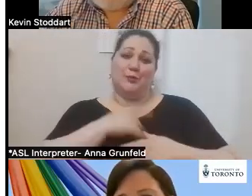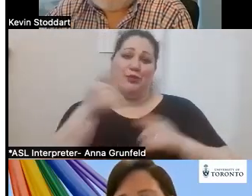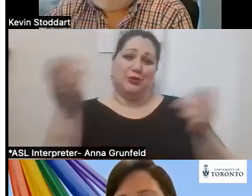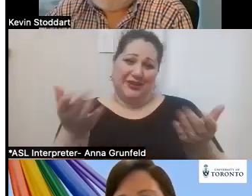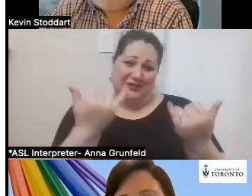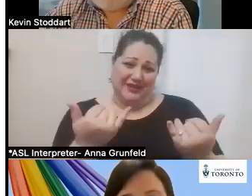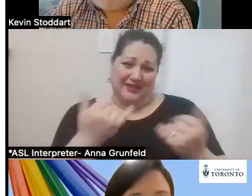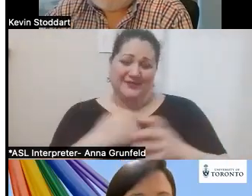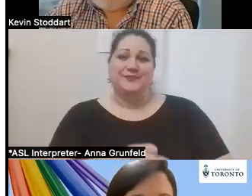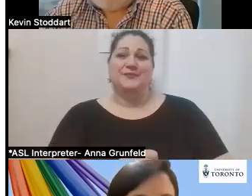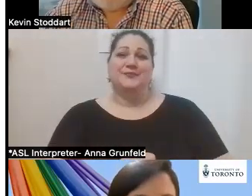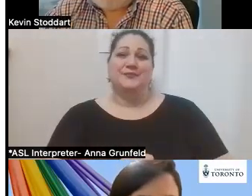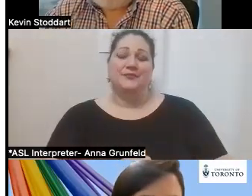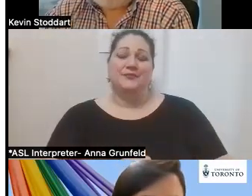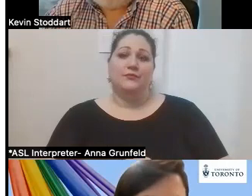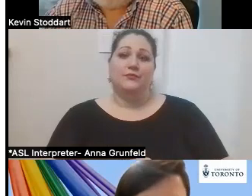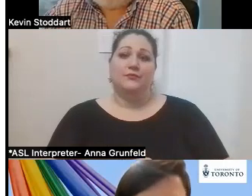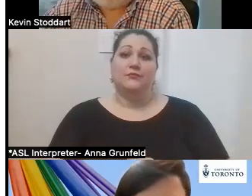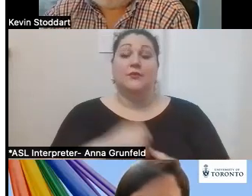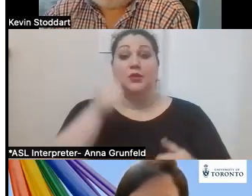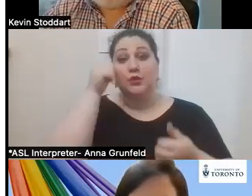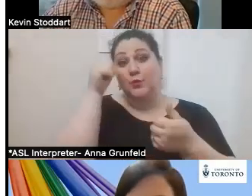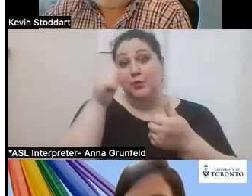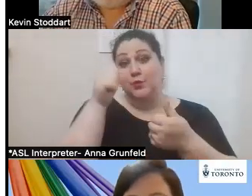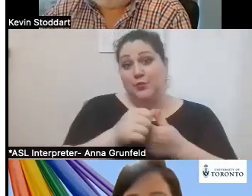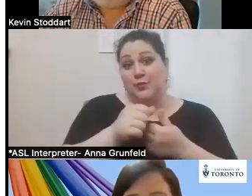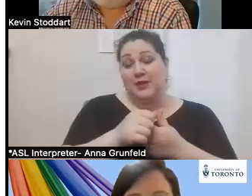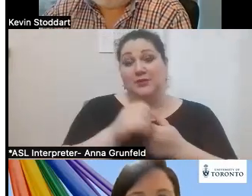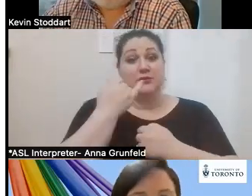And just a reminder to everyone, if folks have questions or want to connect more